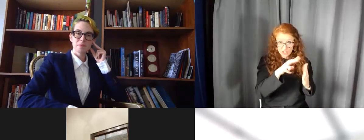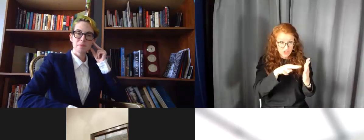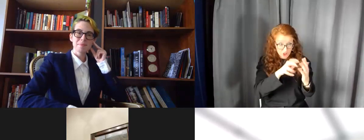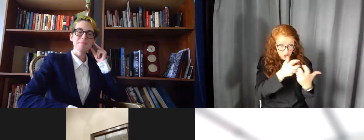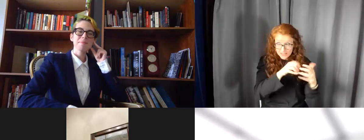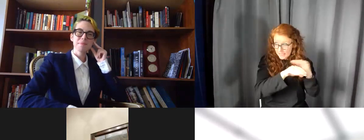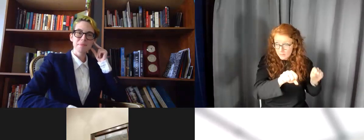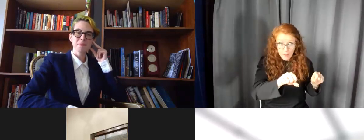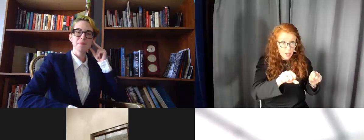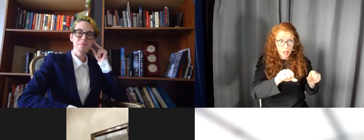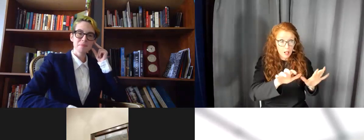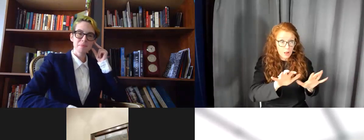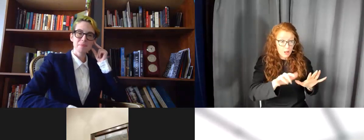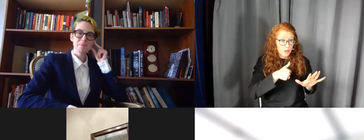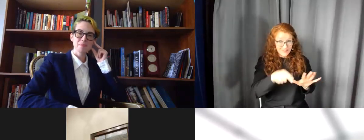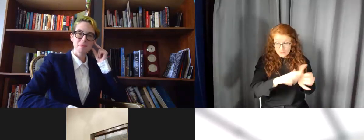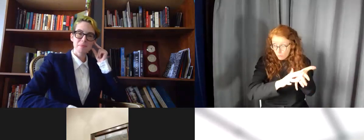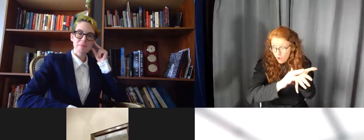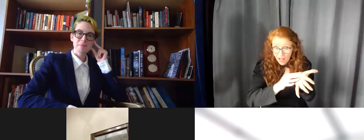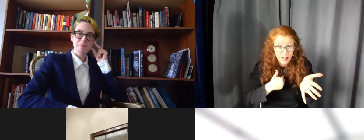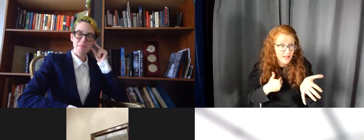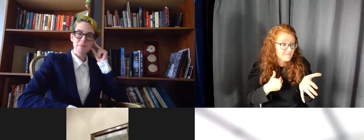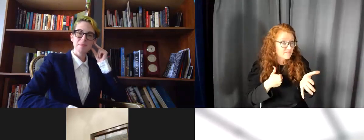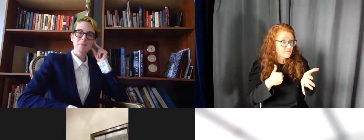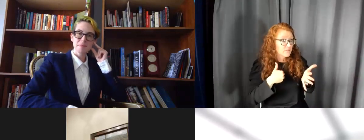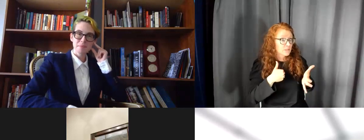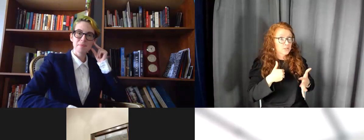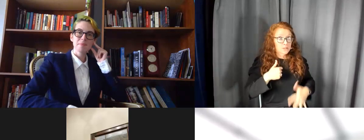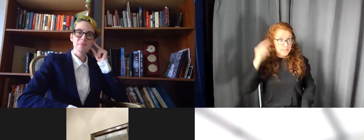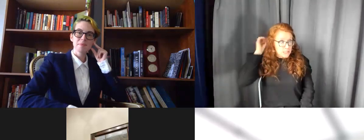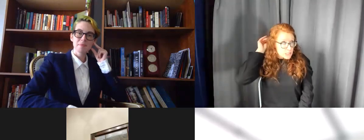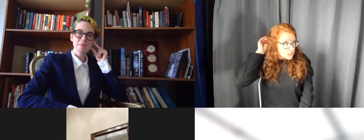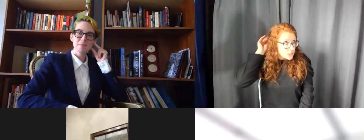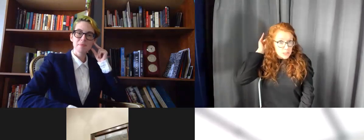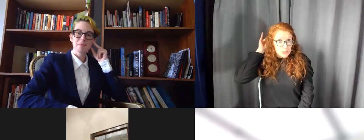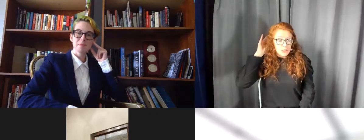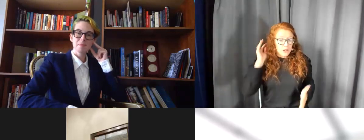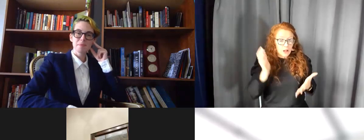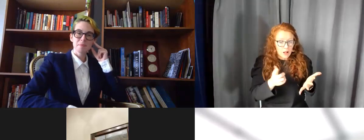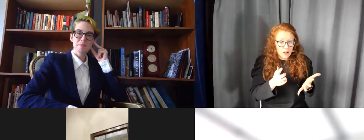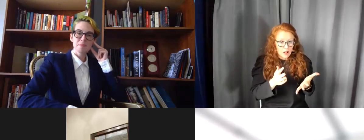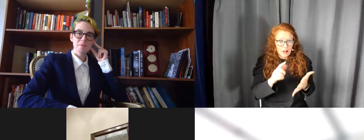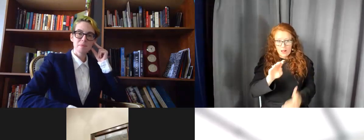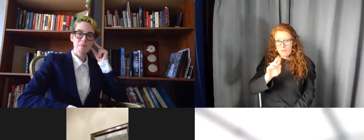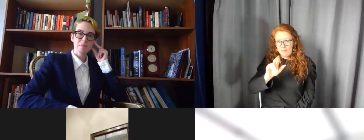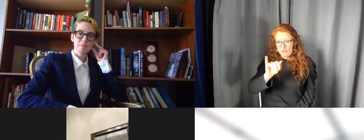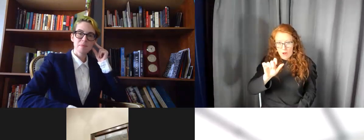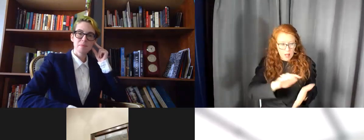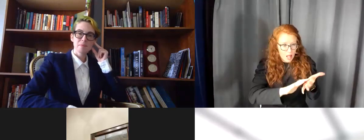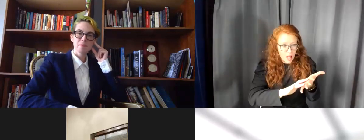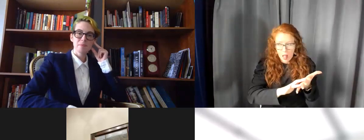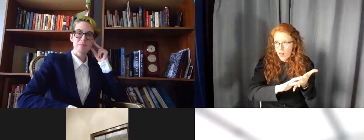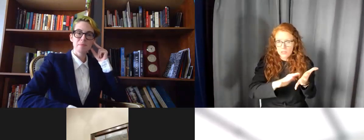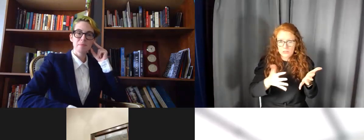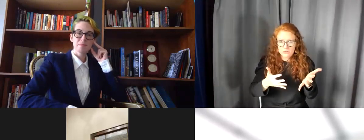Jordan Radford: Is there going to be trail on this, you know, With this there's so little braille everywhere. I forget sometimes how to read it like